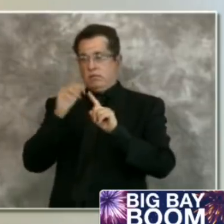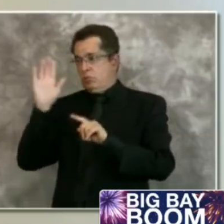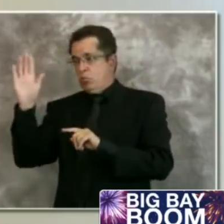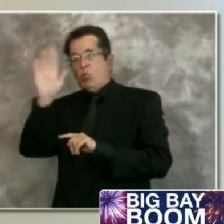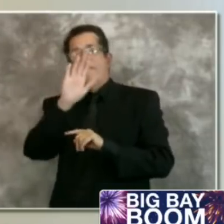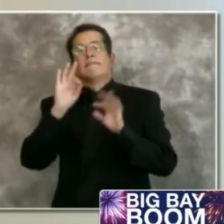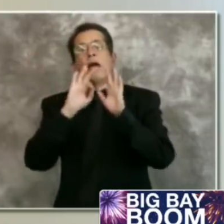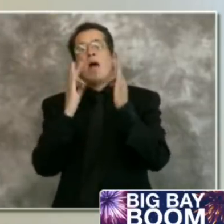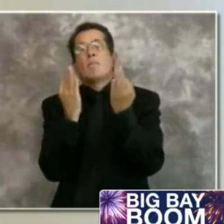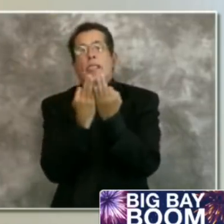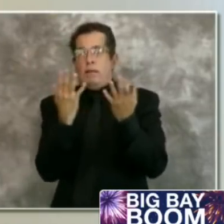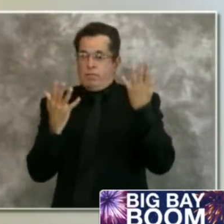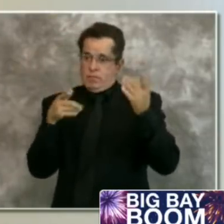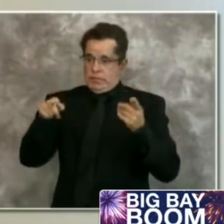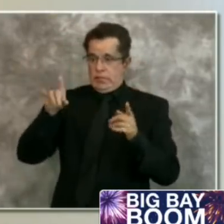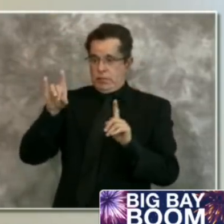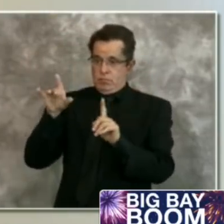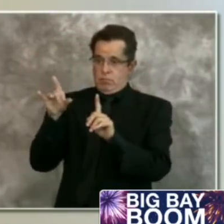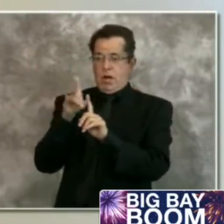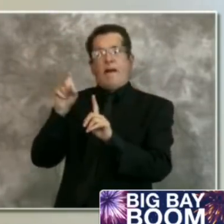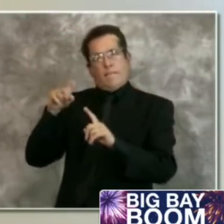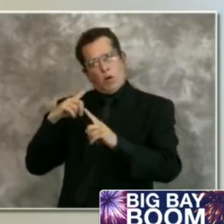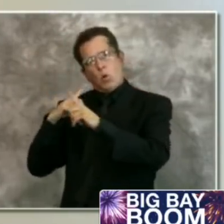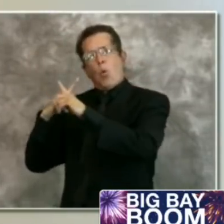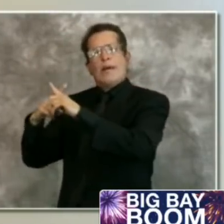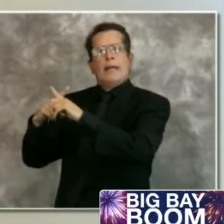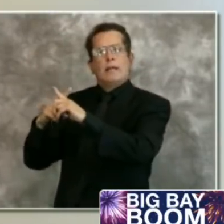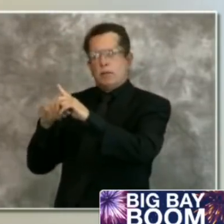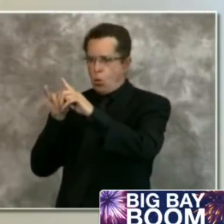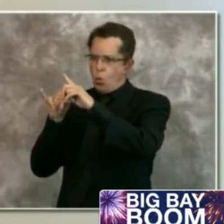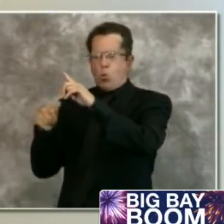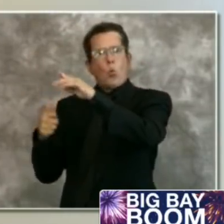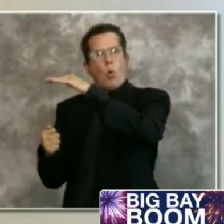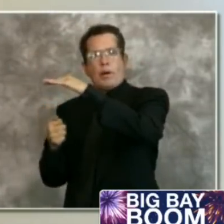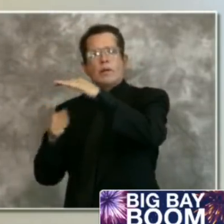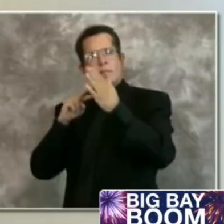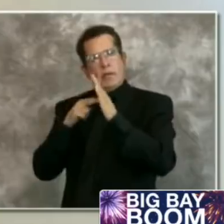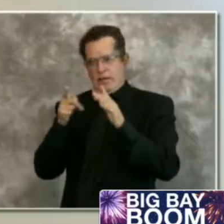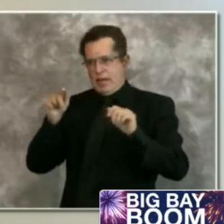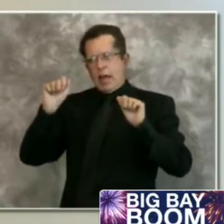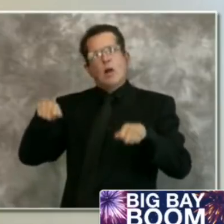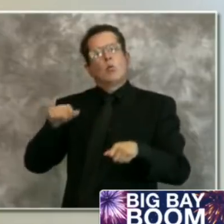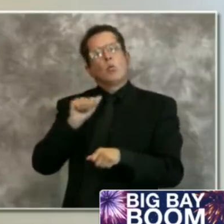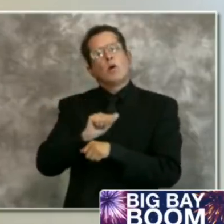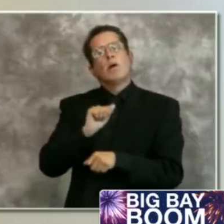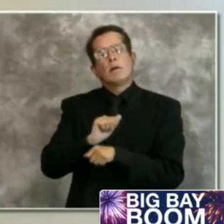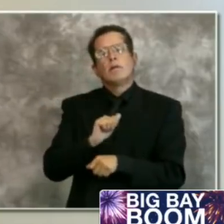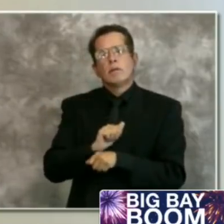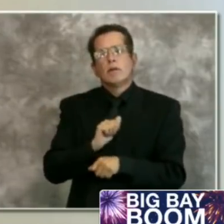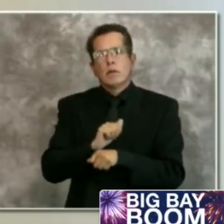14 DAY QUARANTINE WE'RE GOING TO HAVE TO ALL BE USED TO THAT THE NEW NORMAL WHERE WE MAY HAVE FRIENDS OR FAMILY MEMBERS CO-WORKERS ARE EMPLOYED. ARE YOU HAVE TO GO INTO COURT.